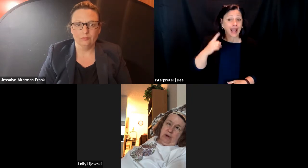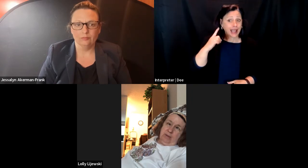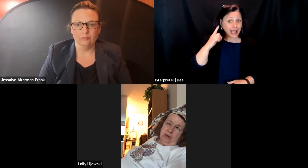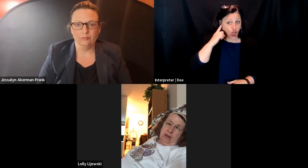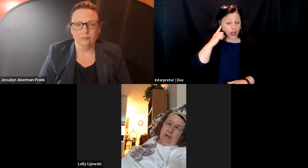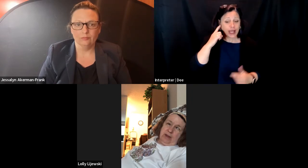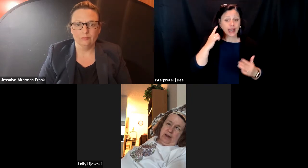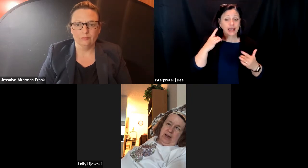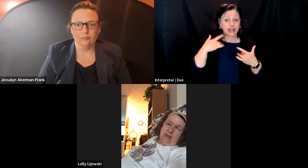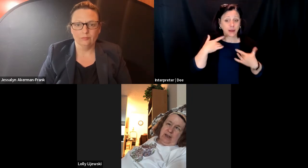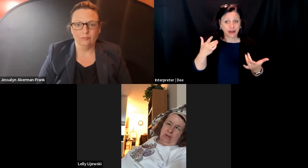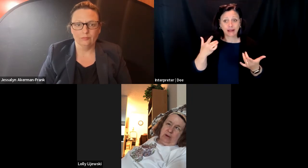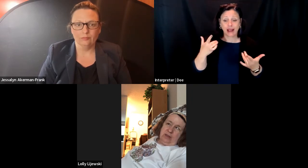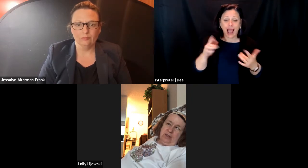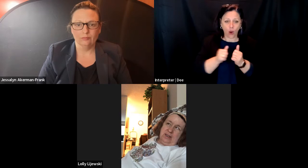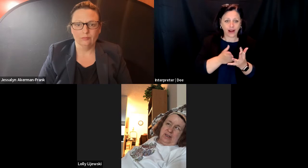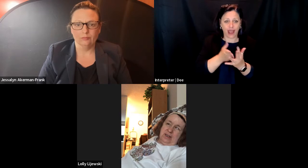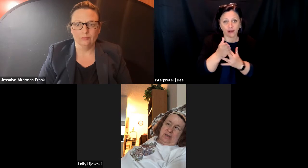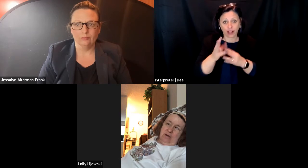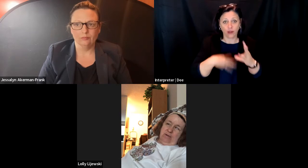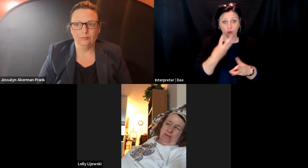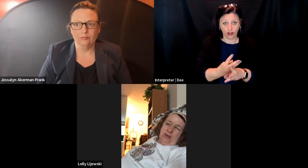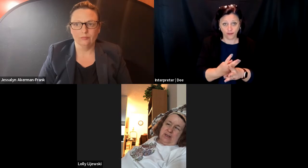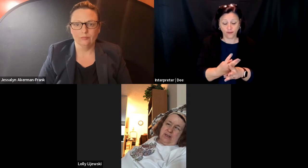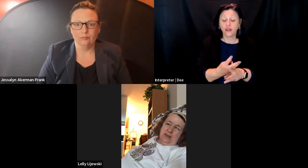what echolocation is and also around what hearing aids need to be able to do for me to compensate for that loss